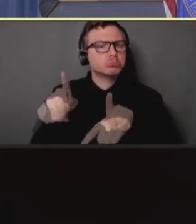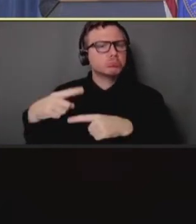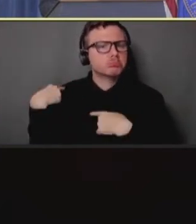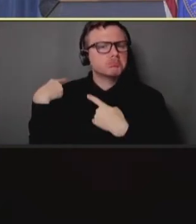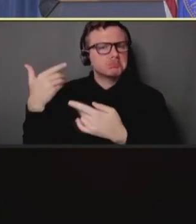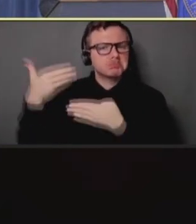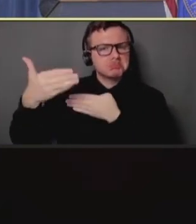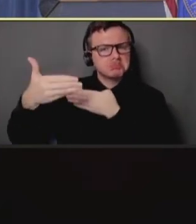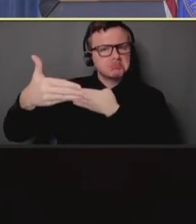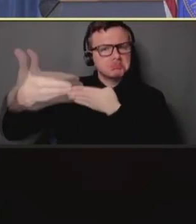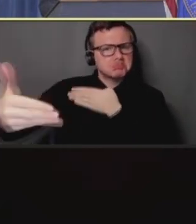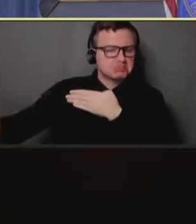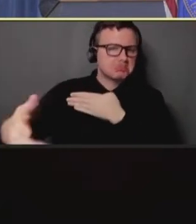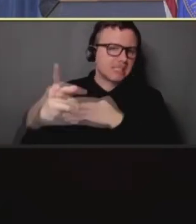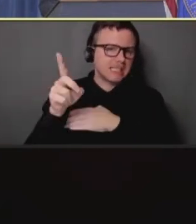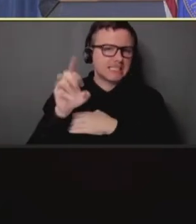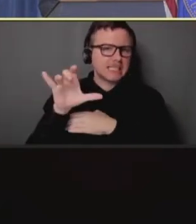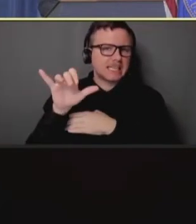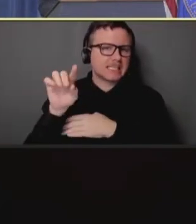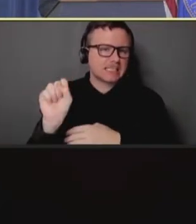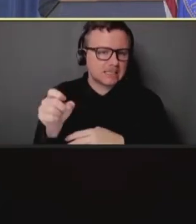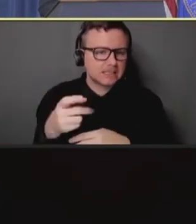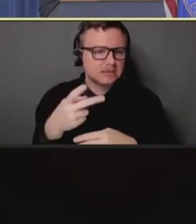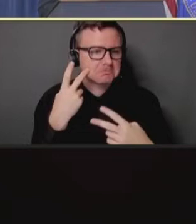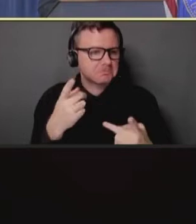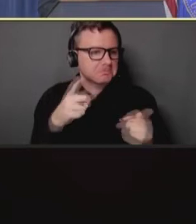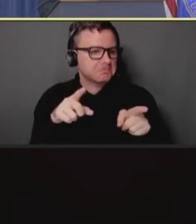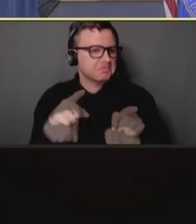with respect to polio vaccines.